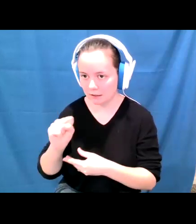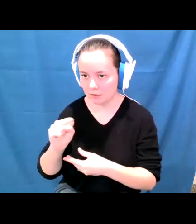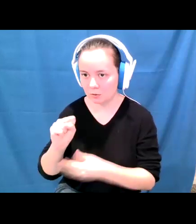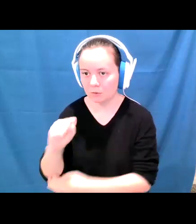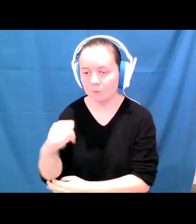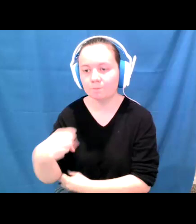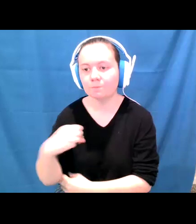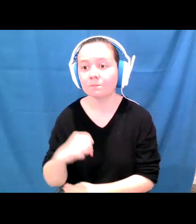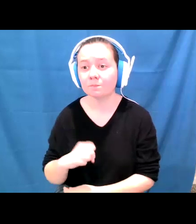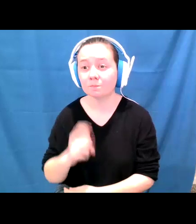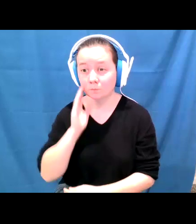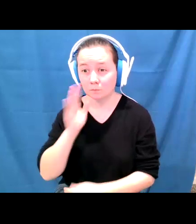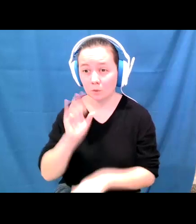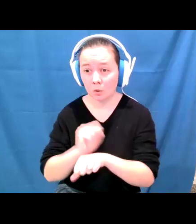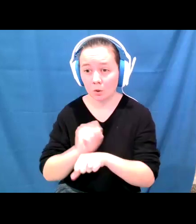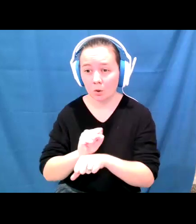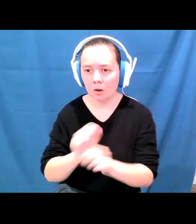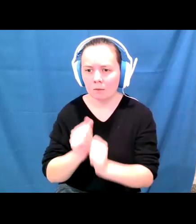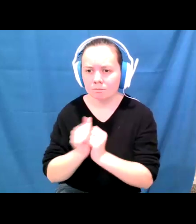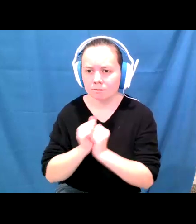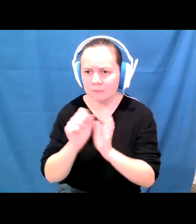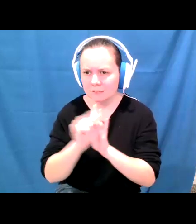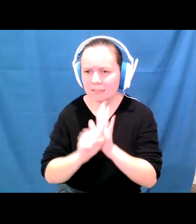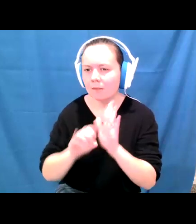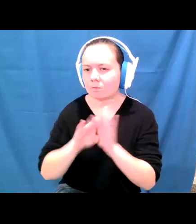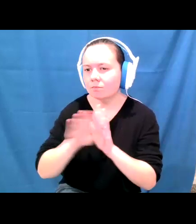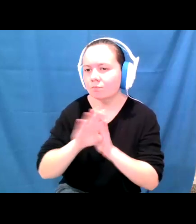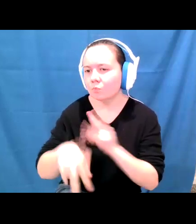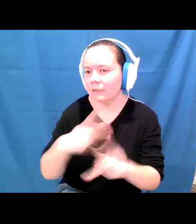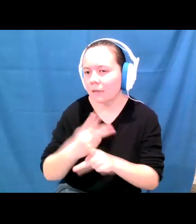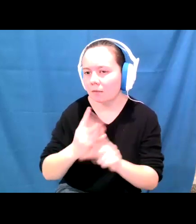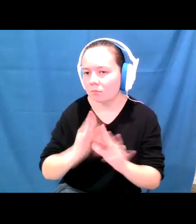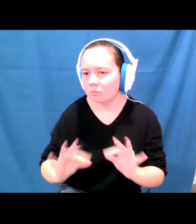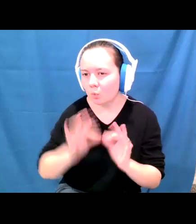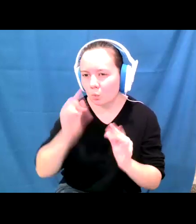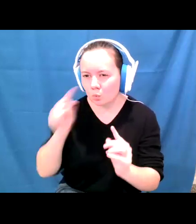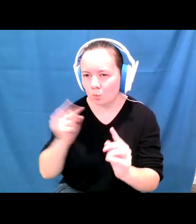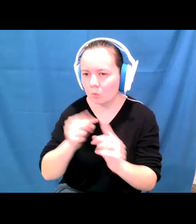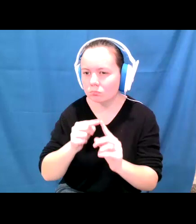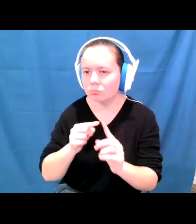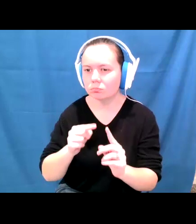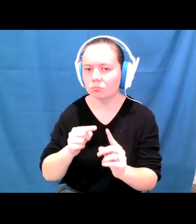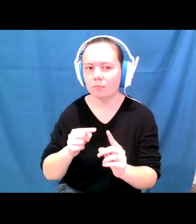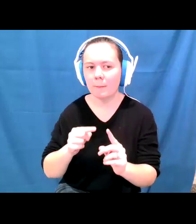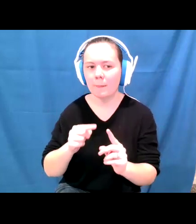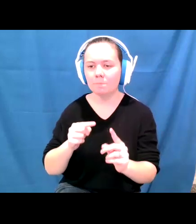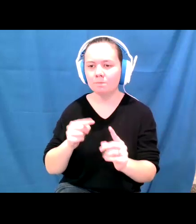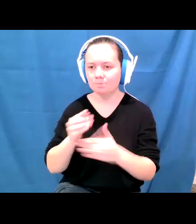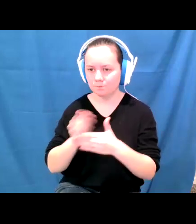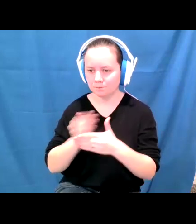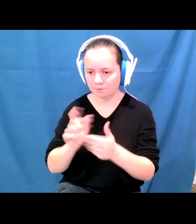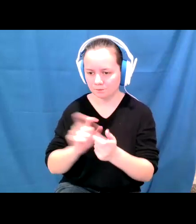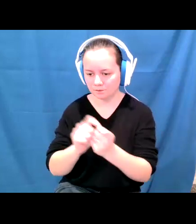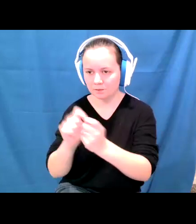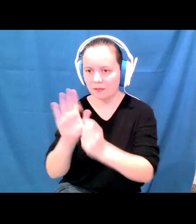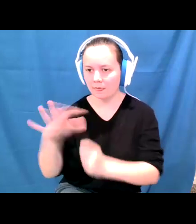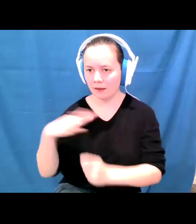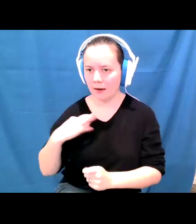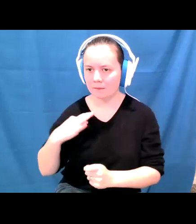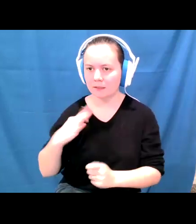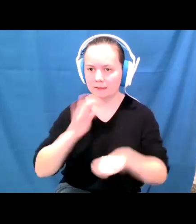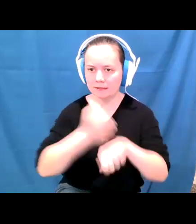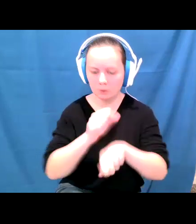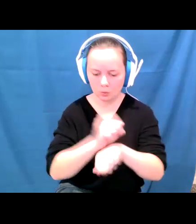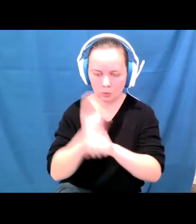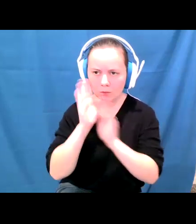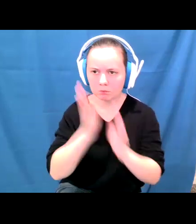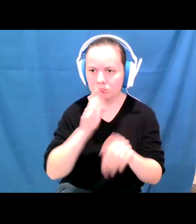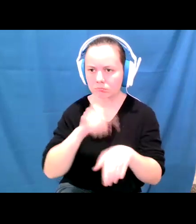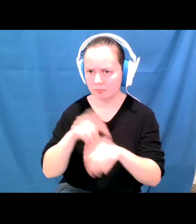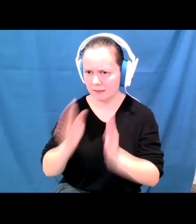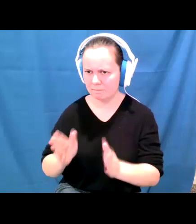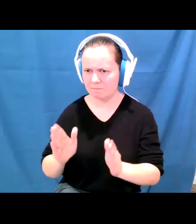And we'll be working with the states to develop those types of milestones and tailor what they have in their application, putting it into a work plan and a timeline, so we can all help each other realize shared goals.